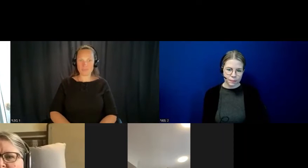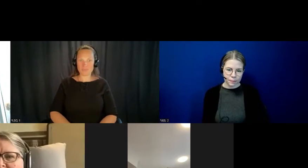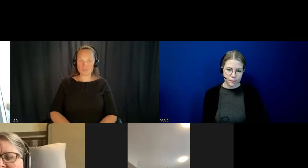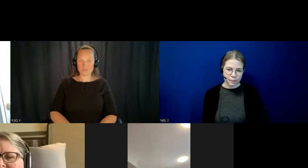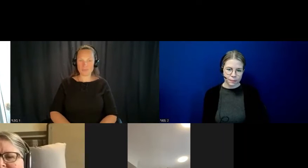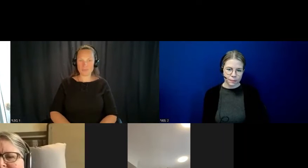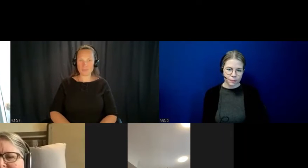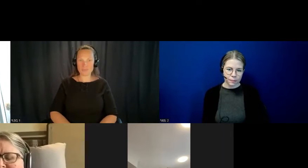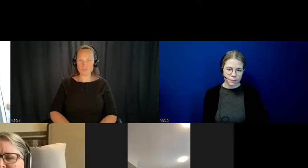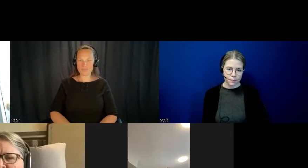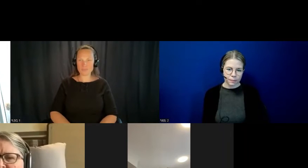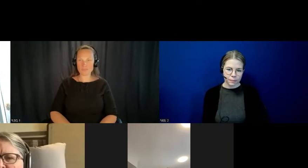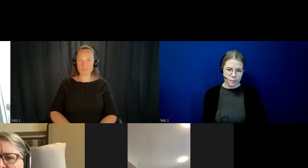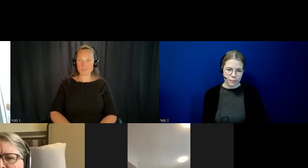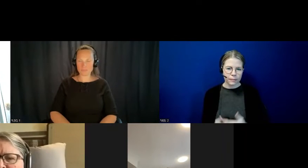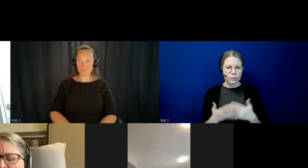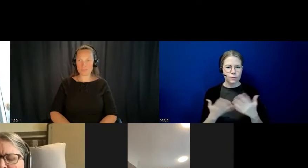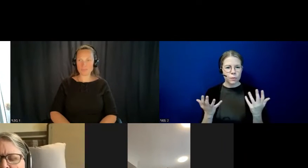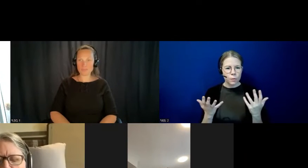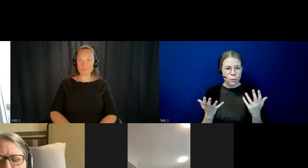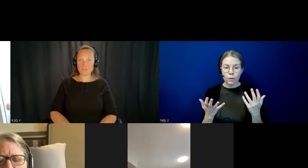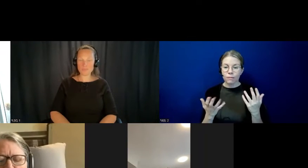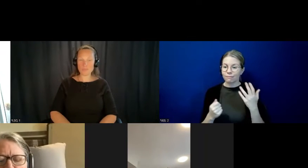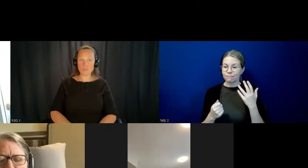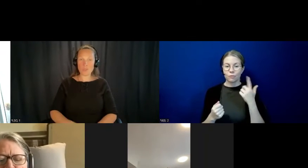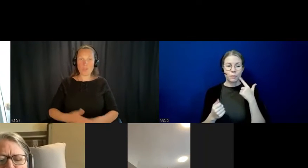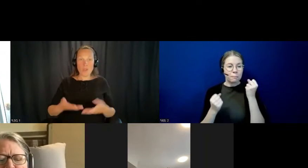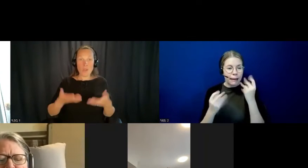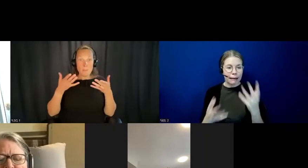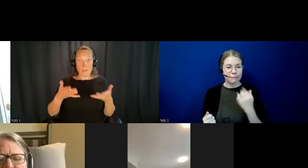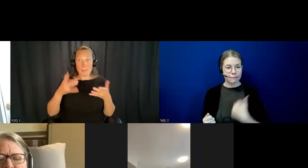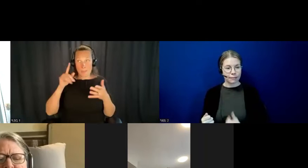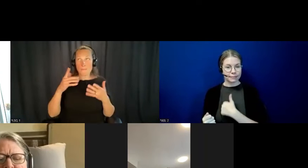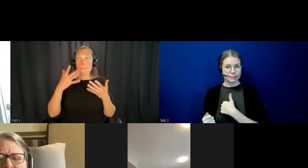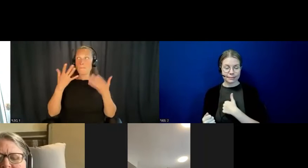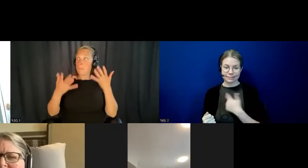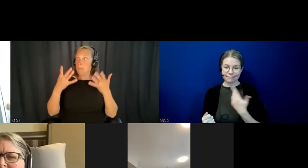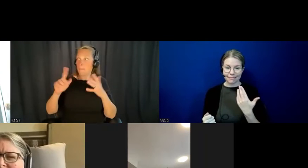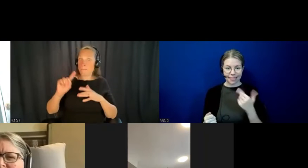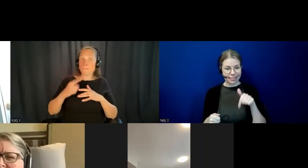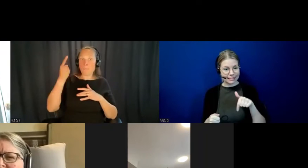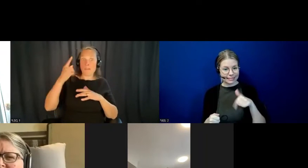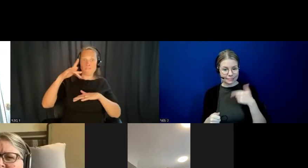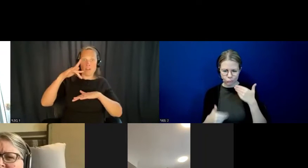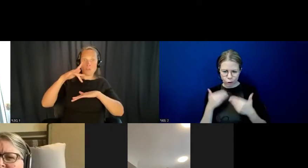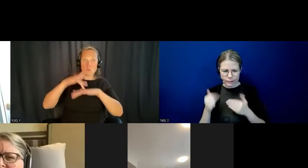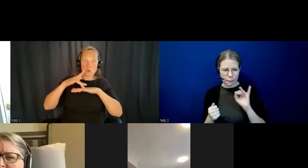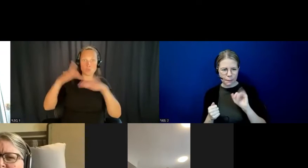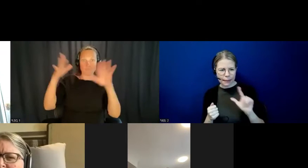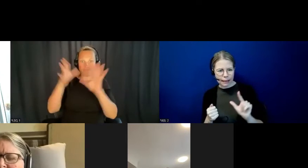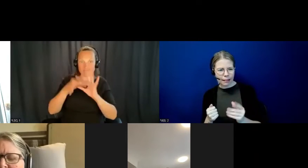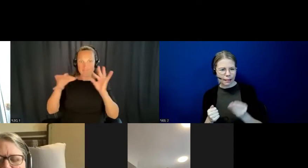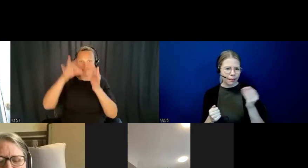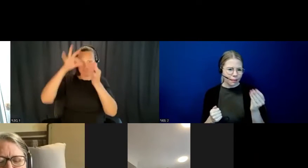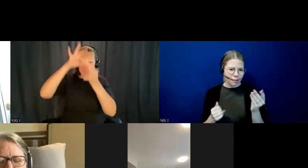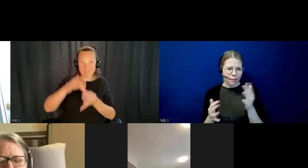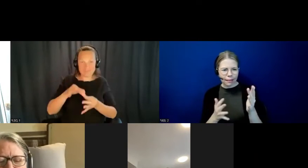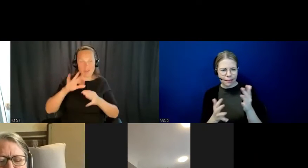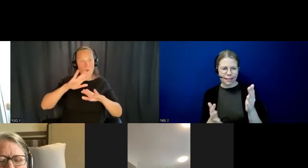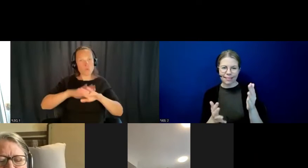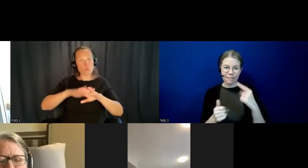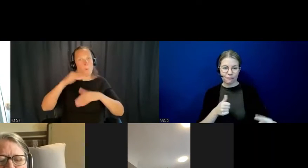THIS PROCESS IN THIS DETAIL FOR THE FIRST TIME, COULD YOU GIVE US A SENSE, SENATOR COTTER, PERHAPS